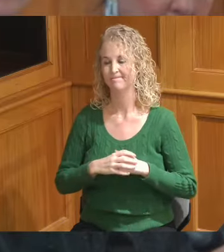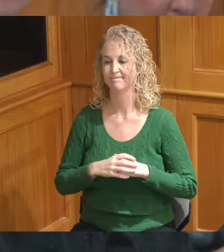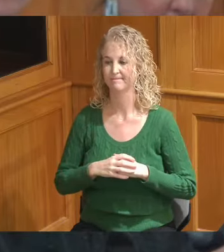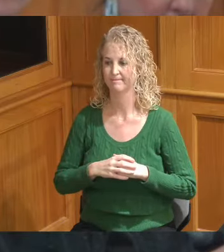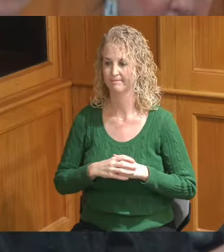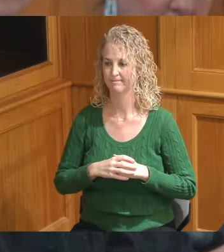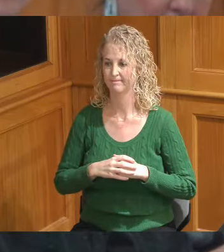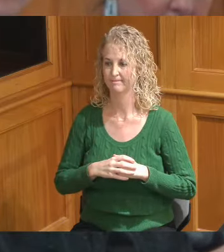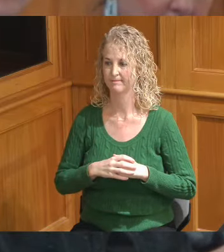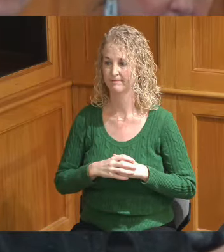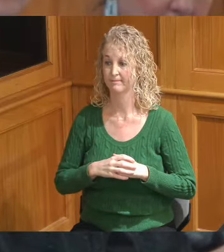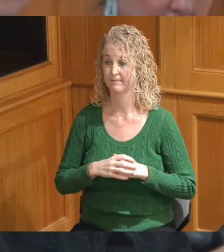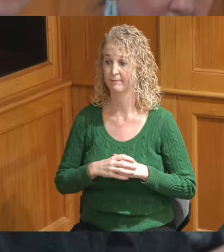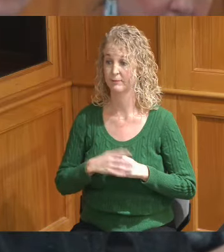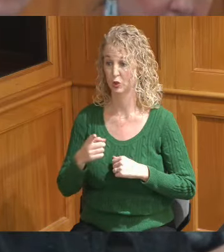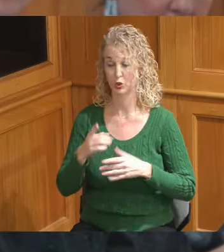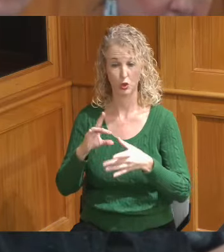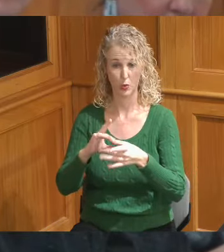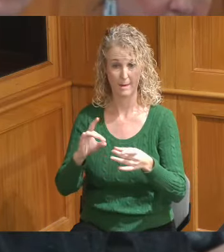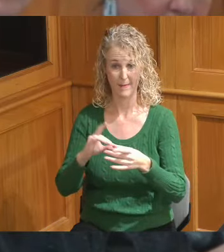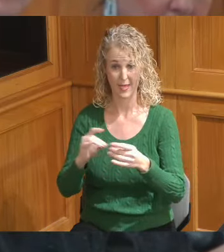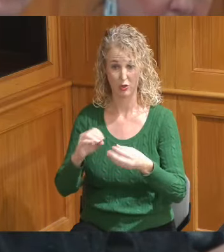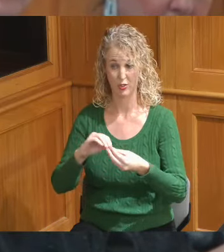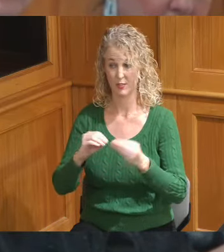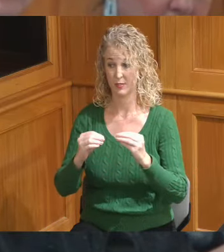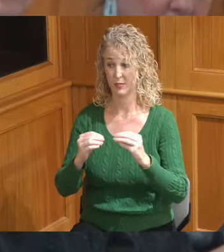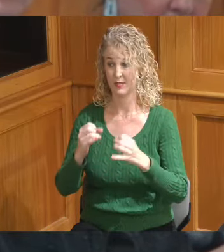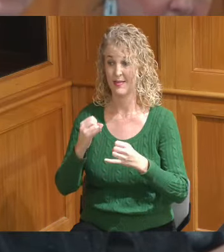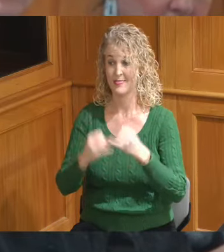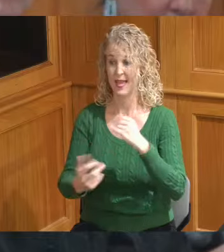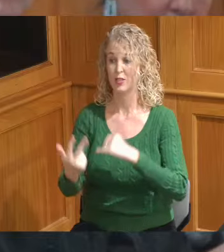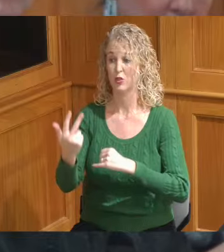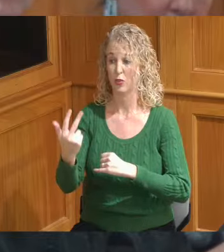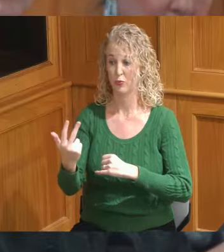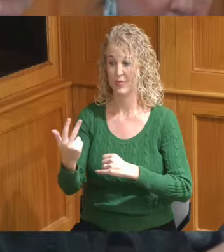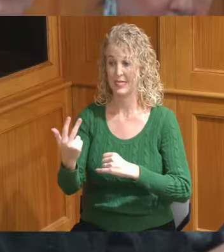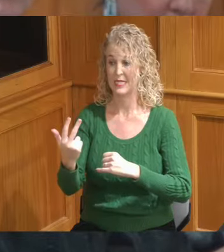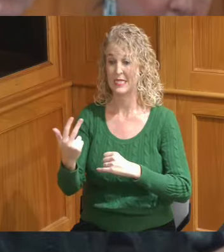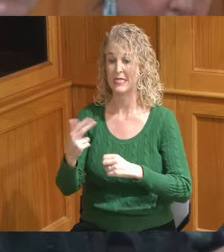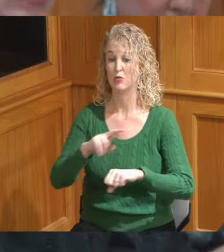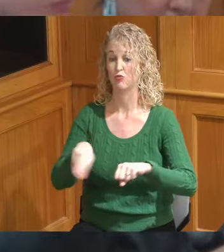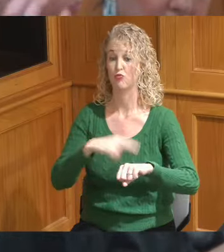to support. as you said, our last three items on your general I'm sorry, yes, regular agenda